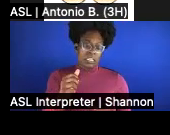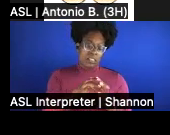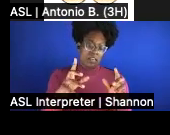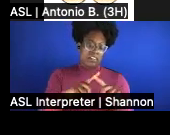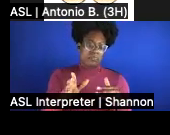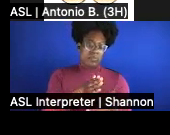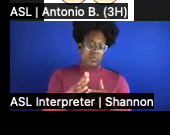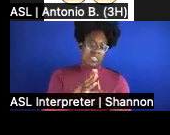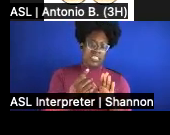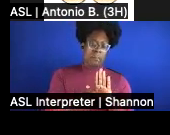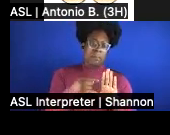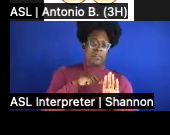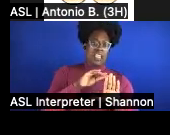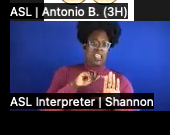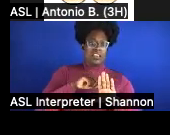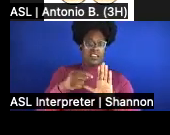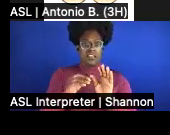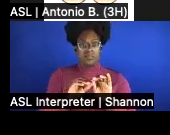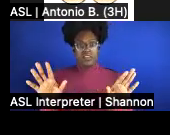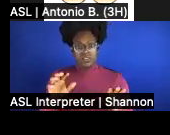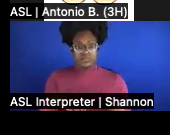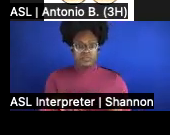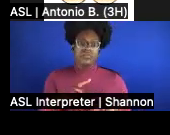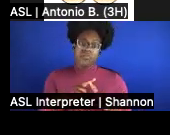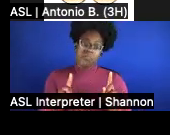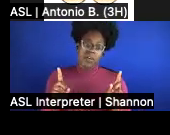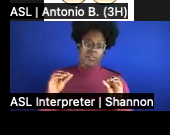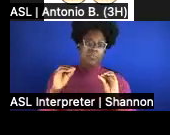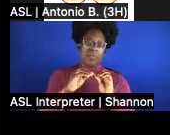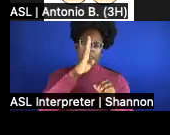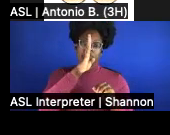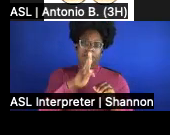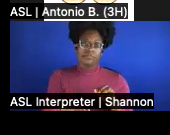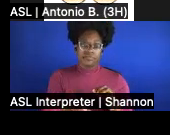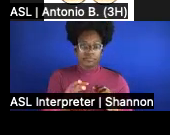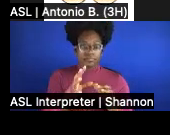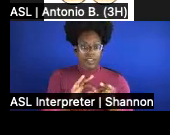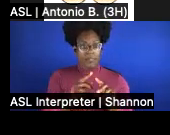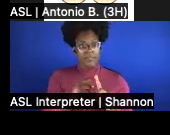But again, generally the more blunt, directive comments from teachers were generally revised